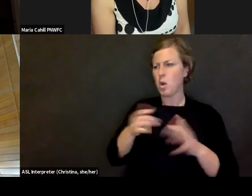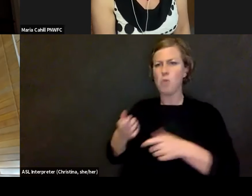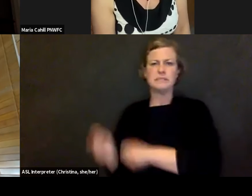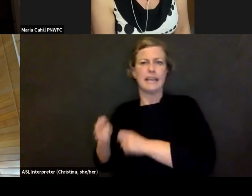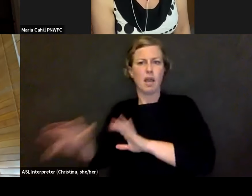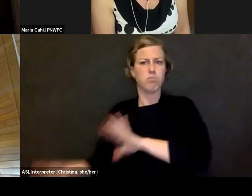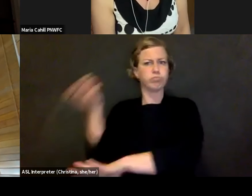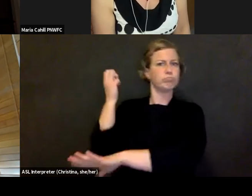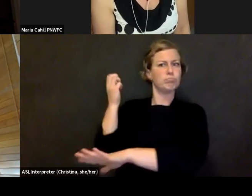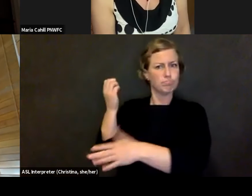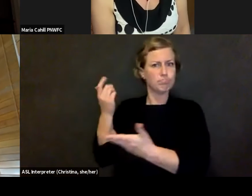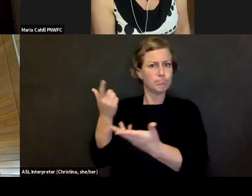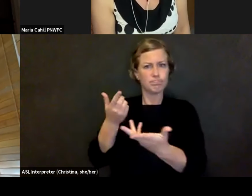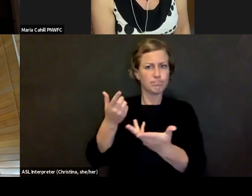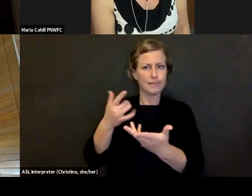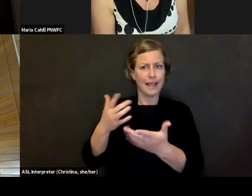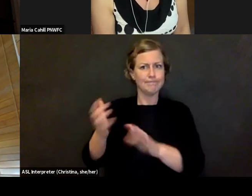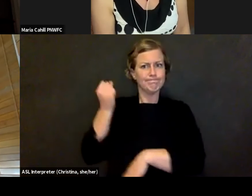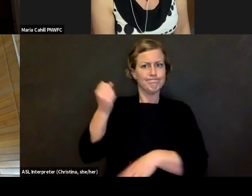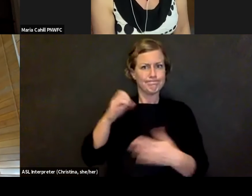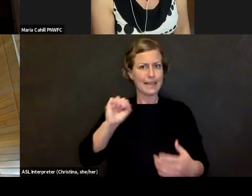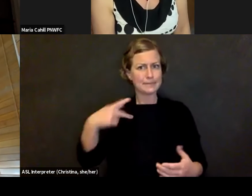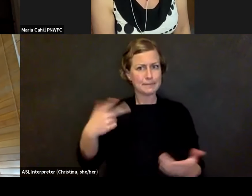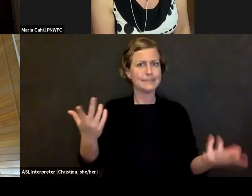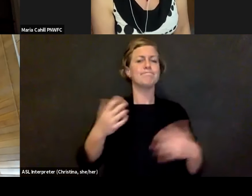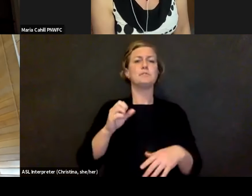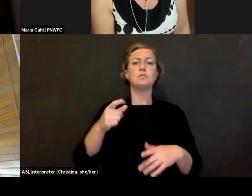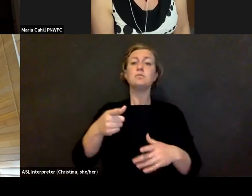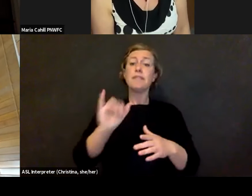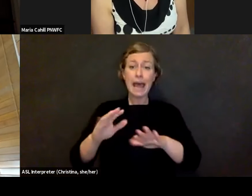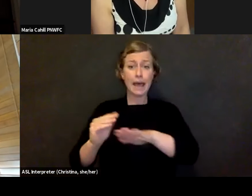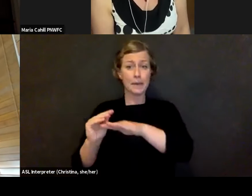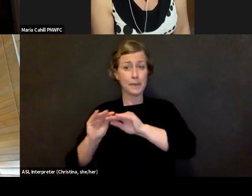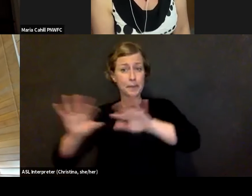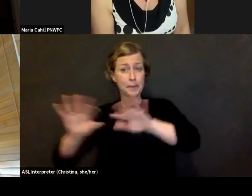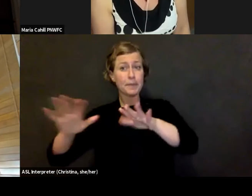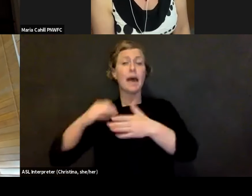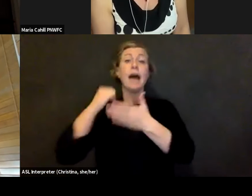ed and the internet service providers dig up the ground and replace the wiring and we're going to go ahead and